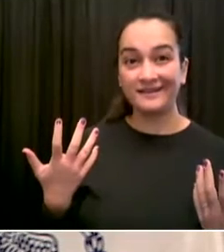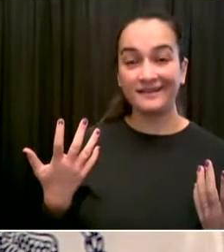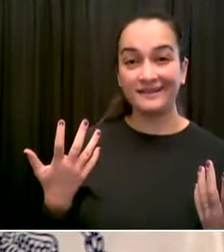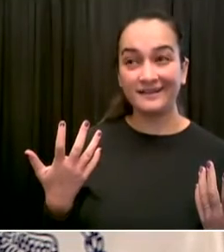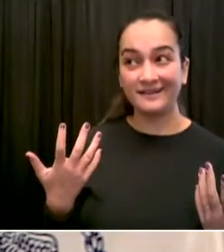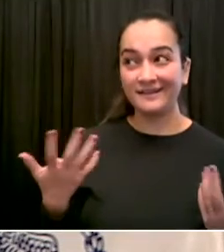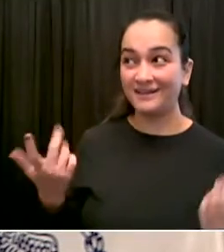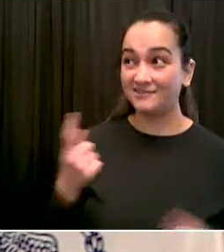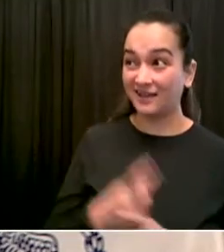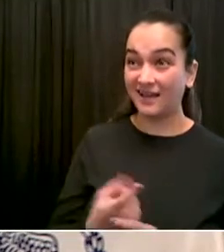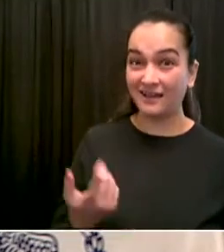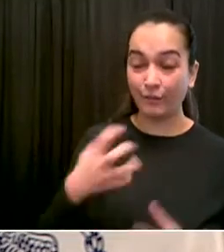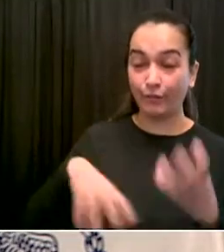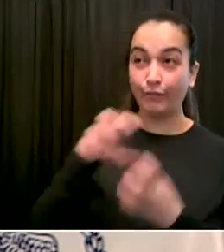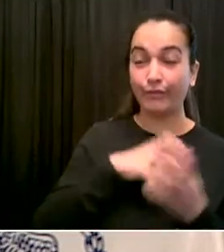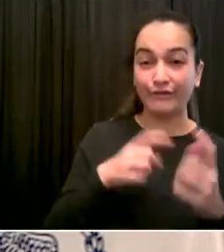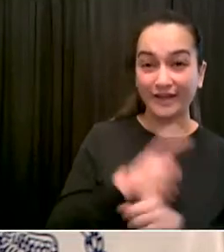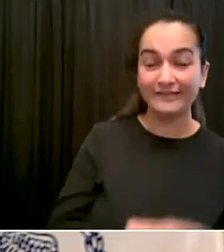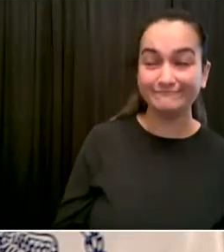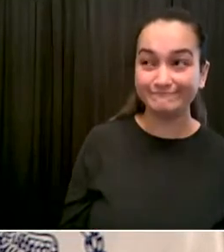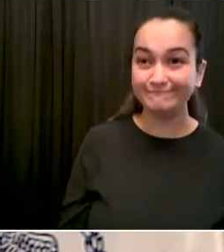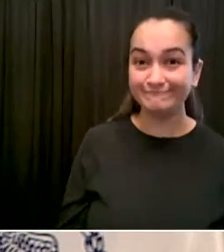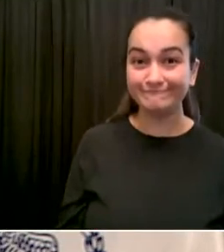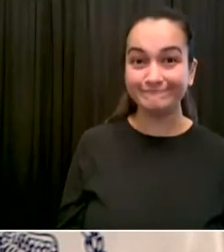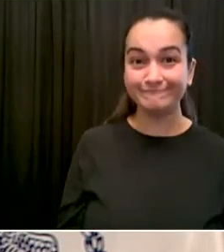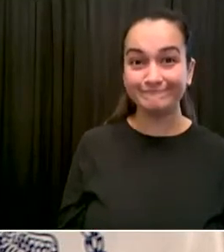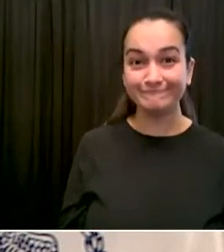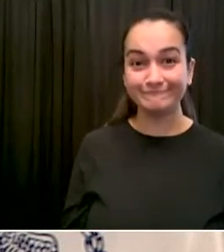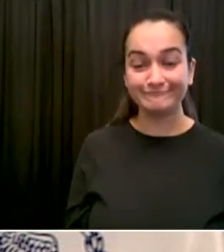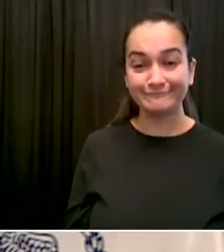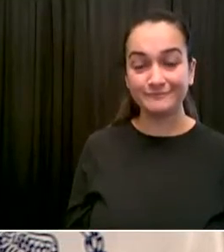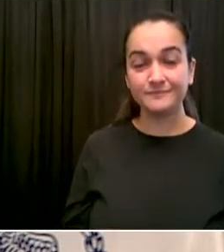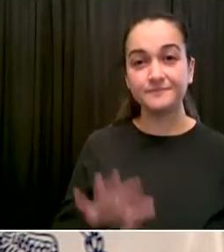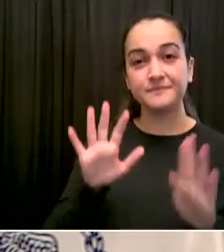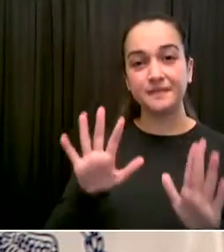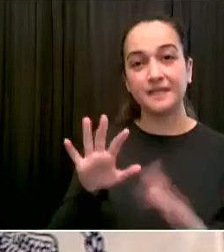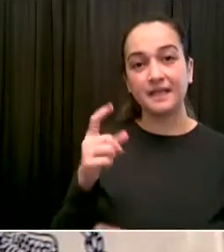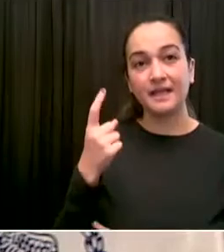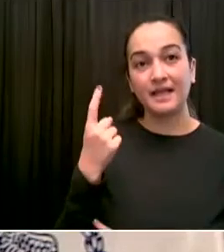FO LLOWING P UON THE